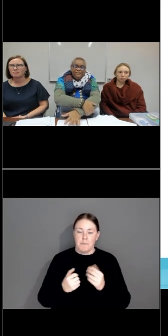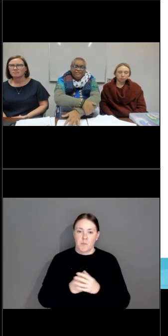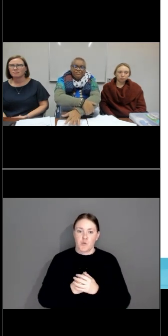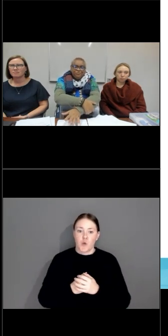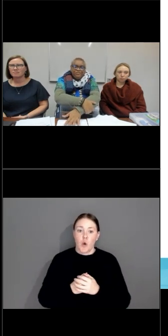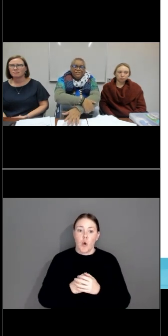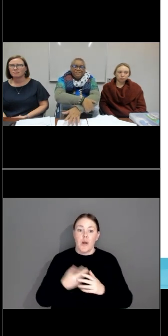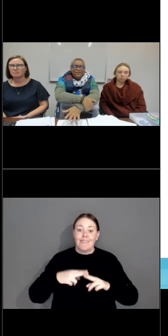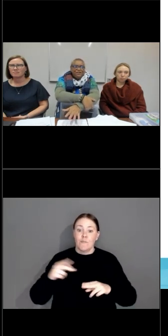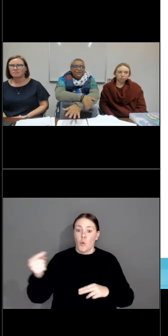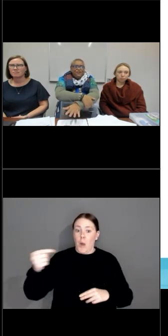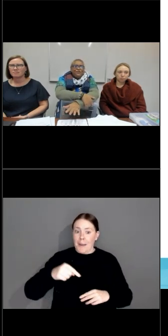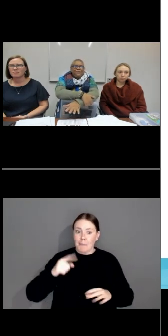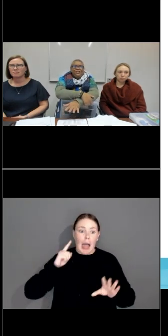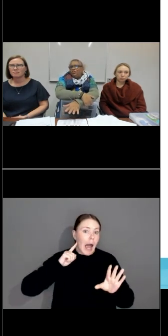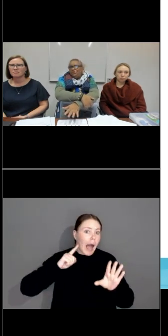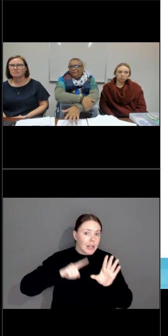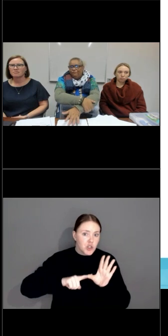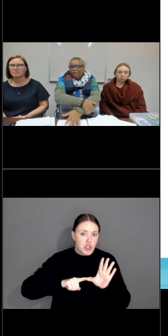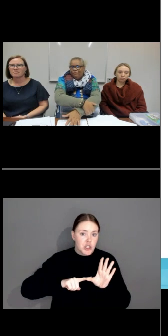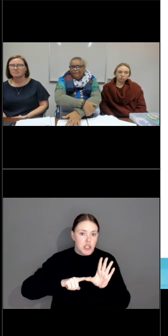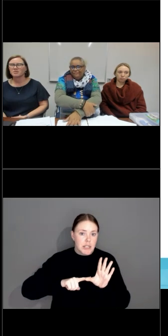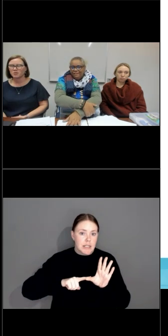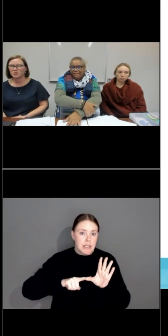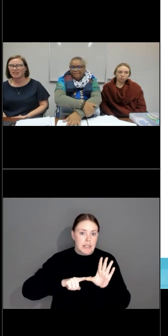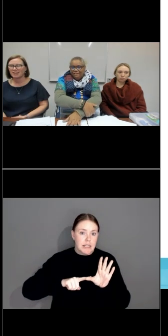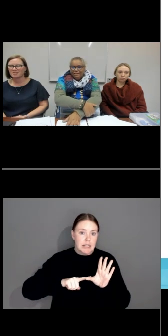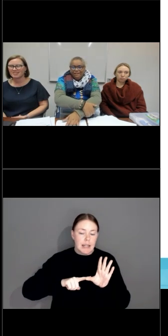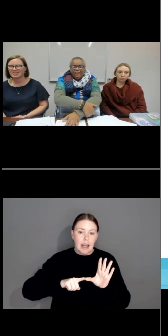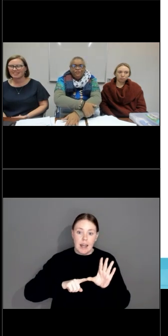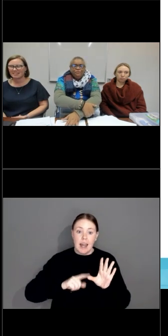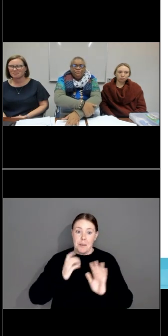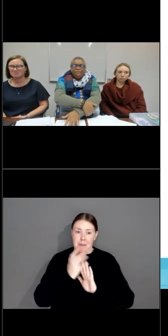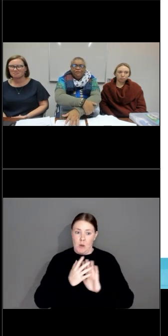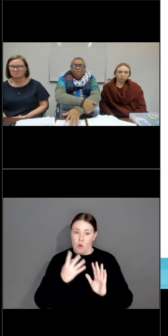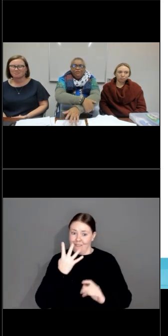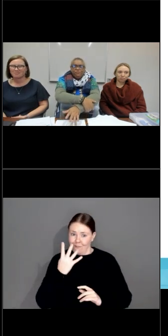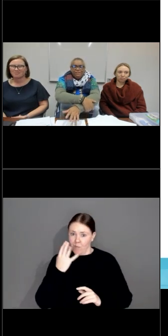session with us we locked you in for four hours hour now you will probably go oh my goodness